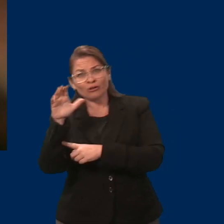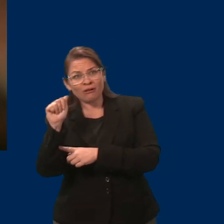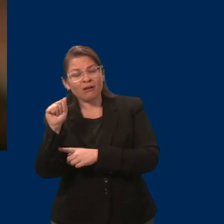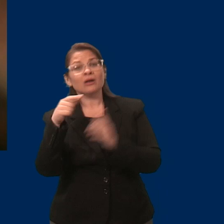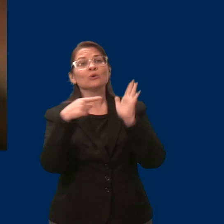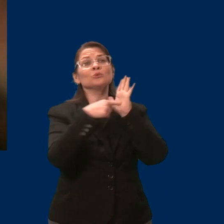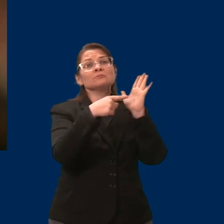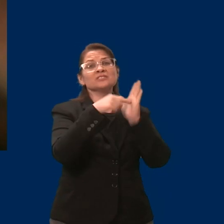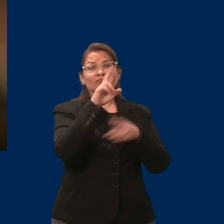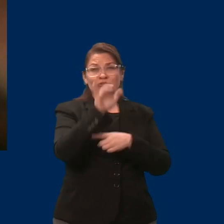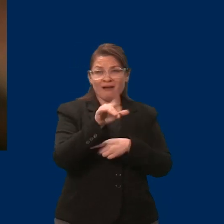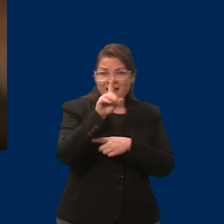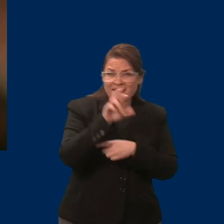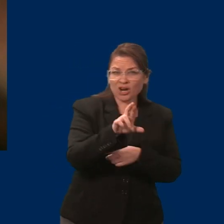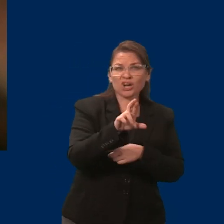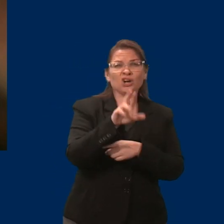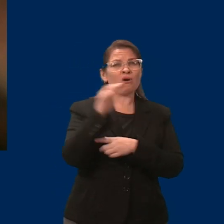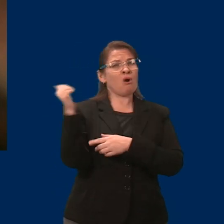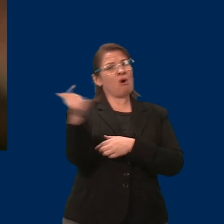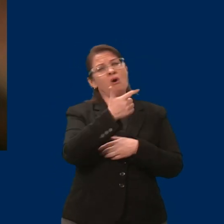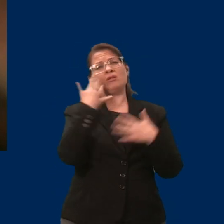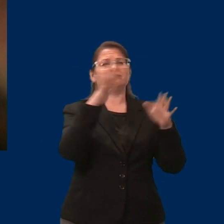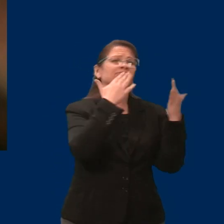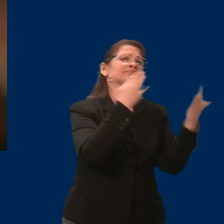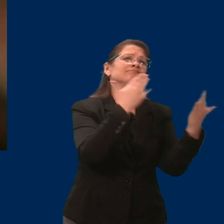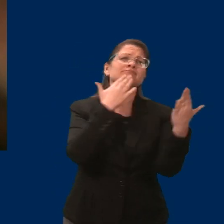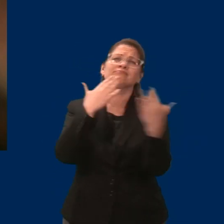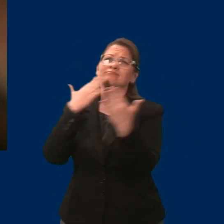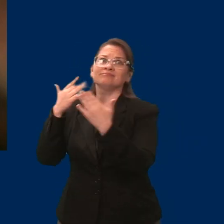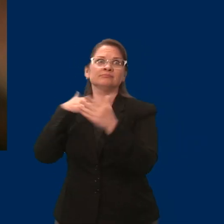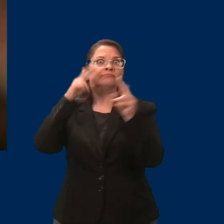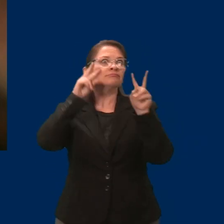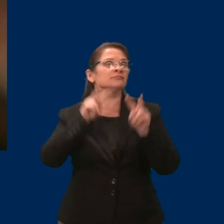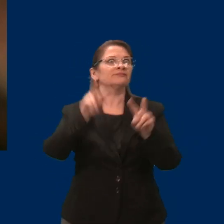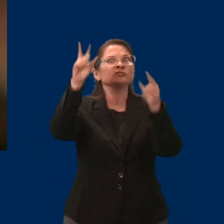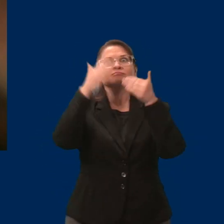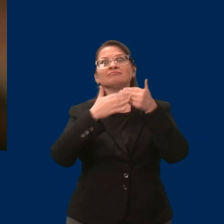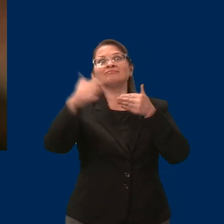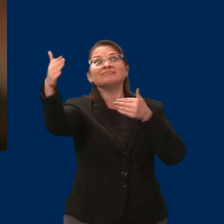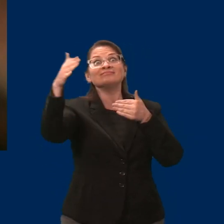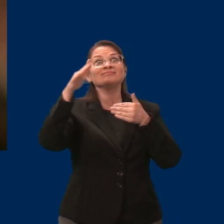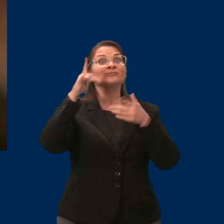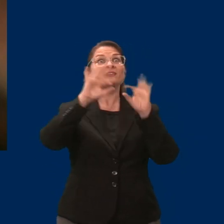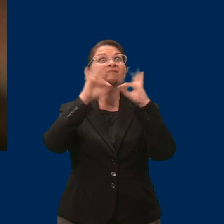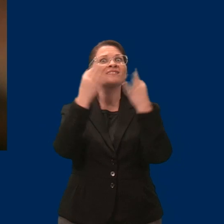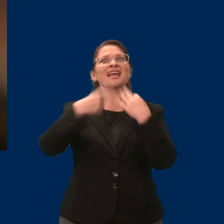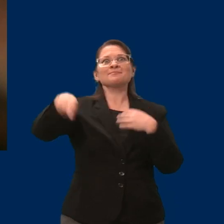We look forward to the day when families that face rare diseases are able to access the health care